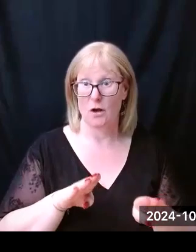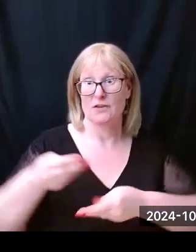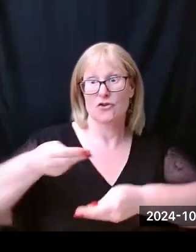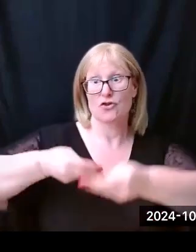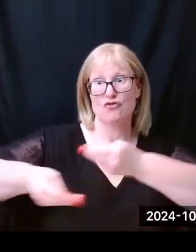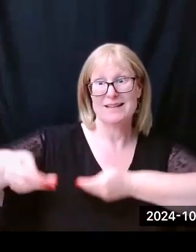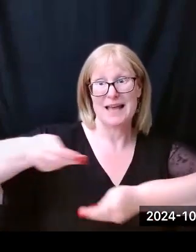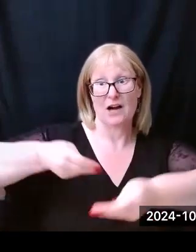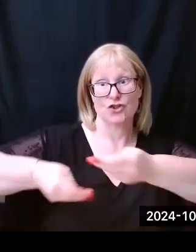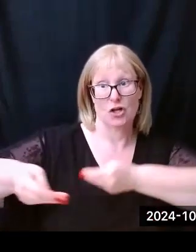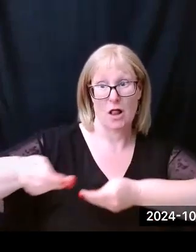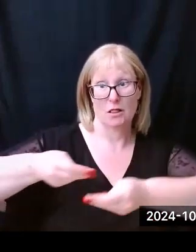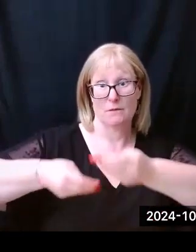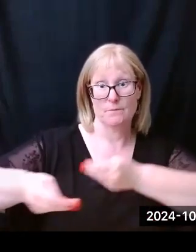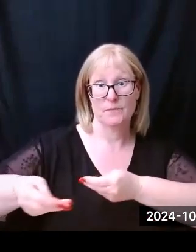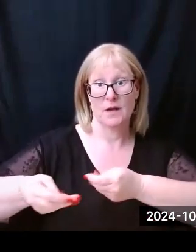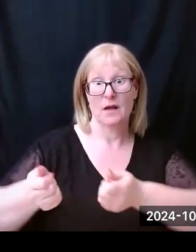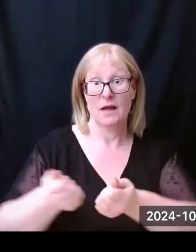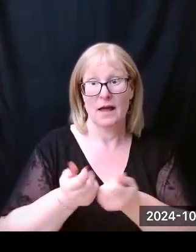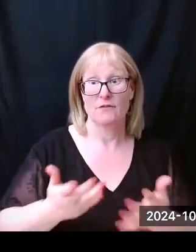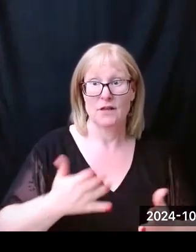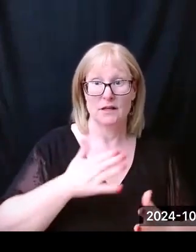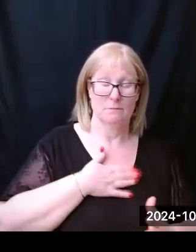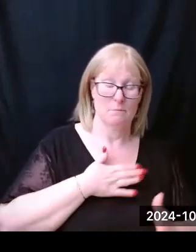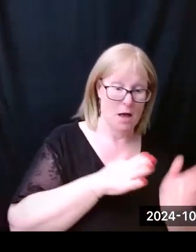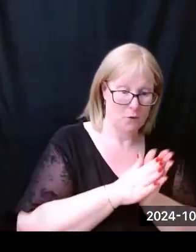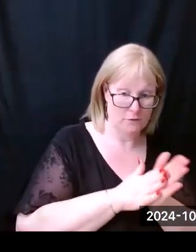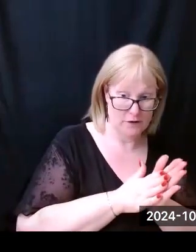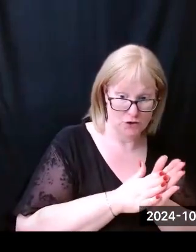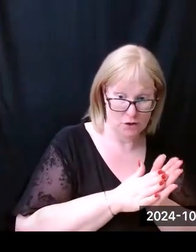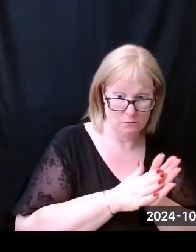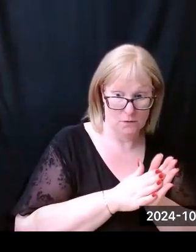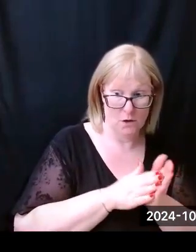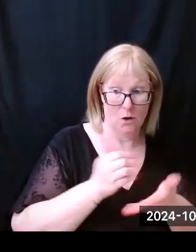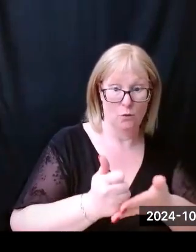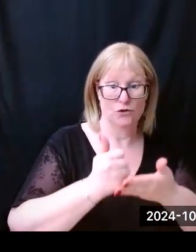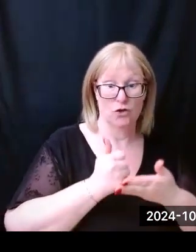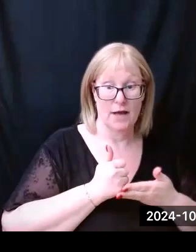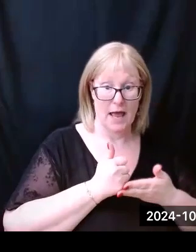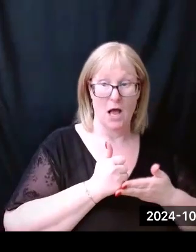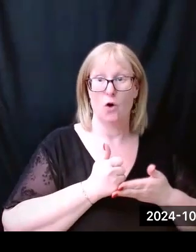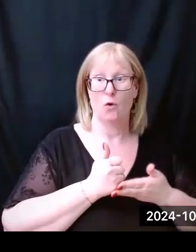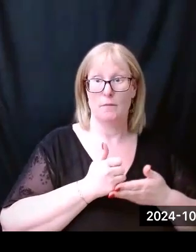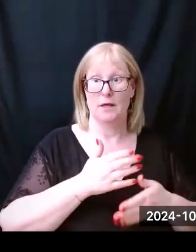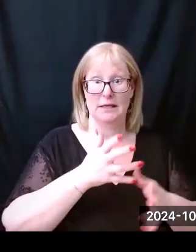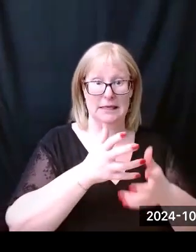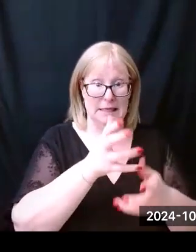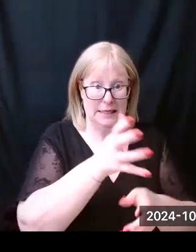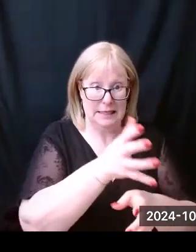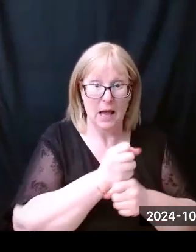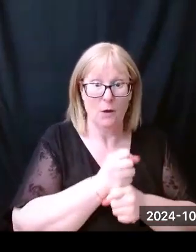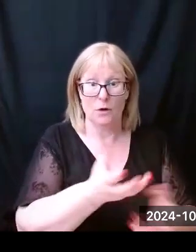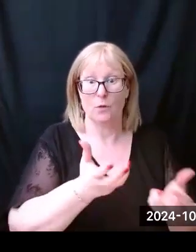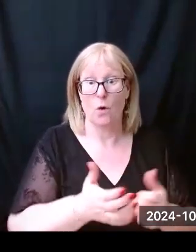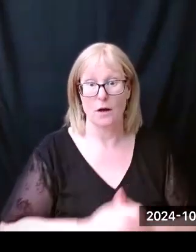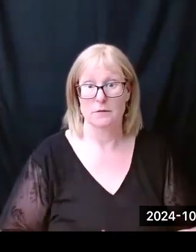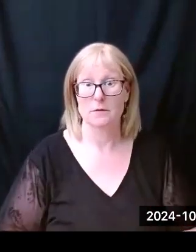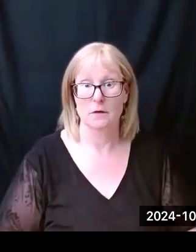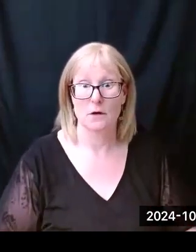Everything is based on what is my motivation and what's going to help me get to what I want. So you might hear that Latin saying quid pro quo.